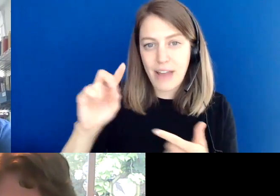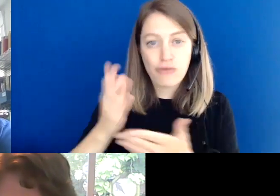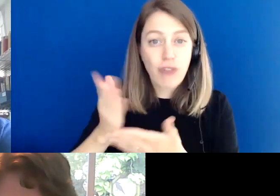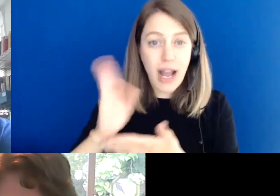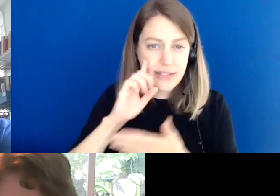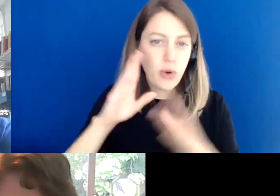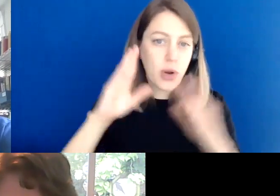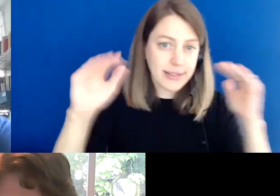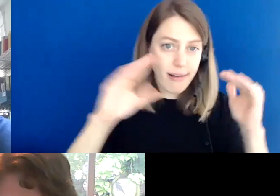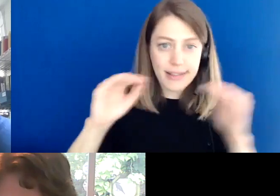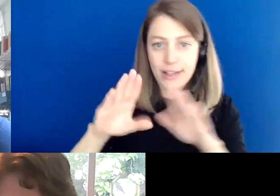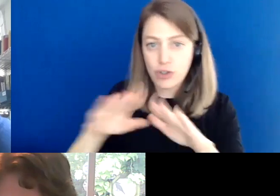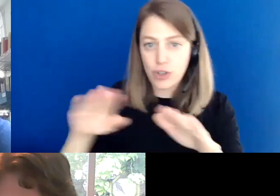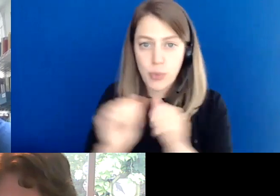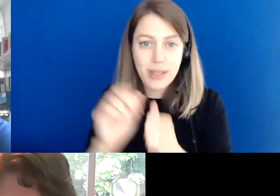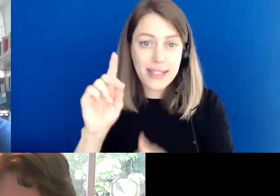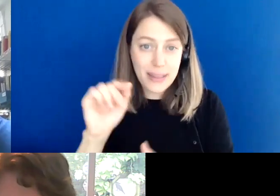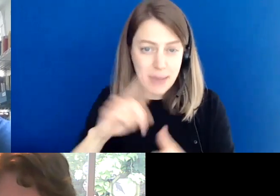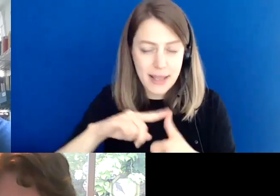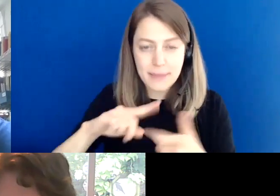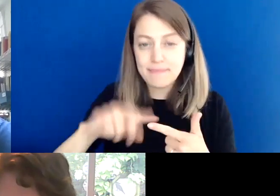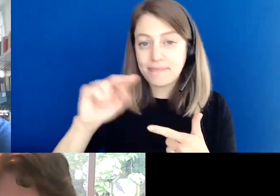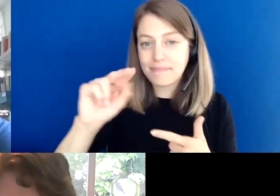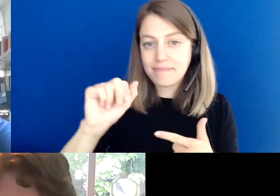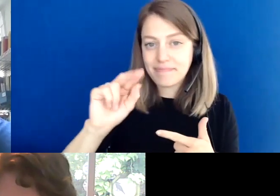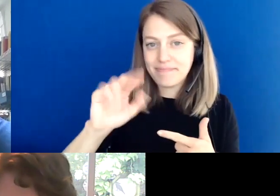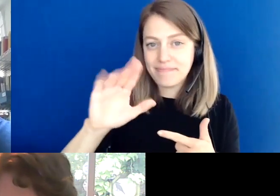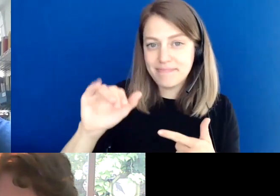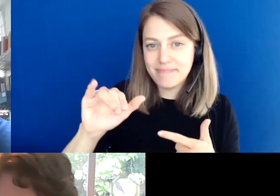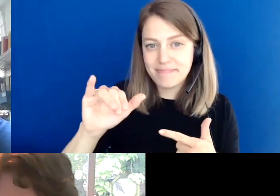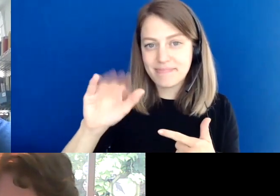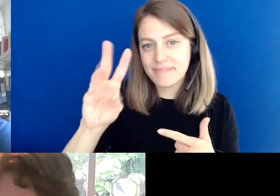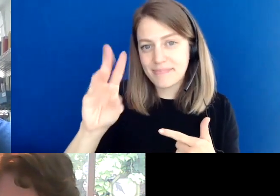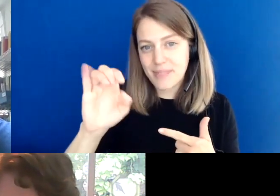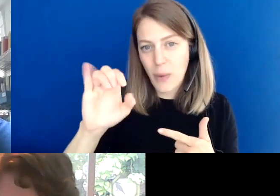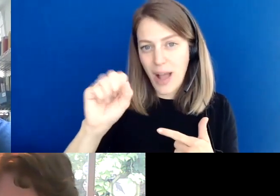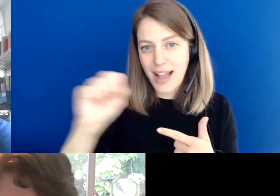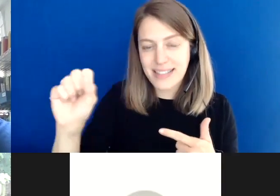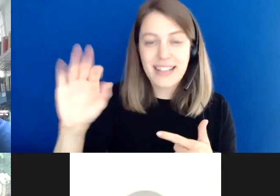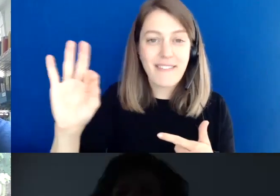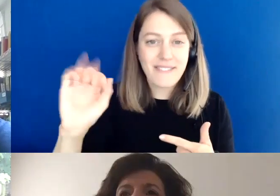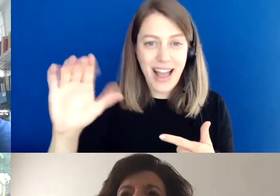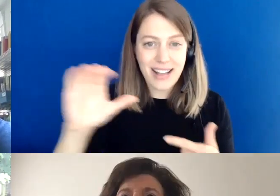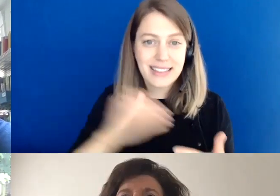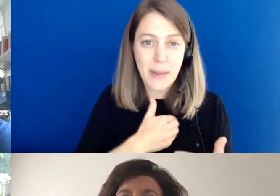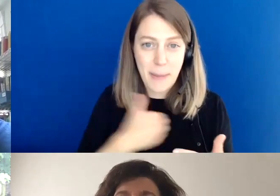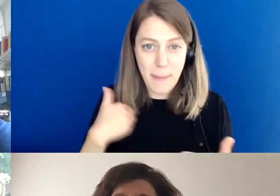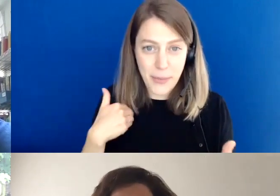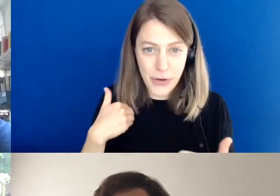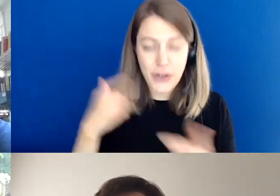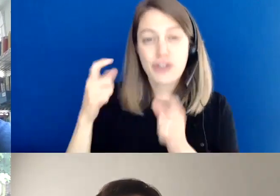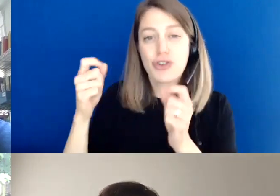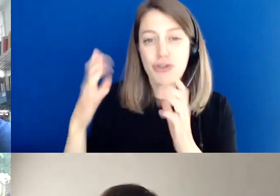Nancy Weiss is a Faculty member and until her recent retirement, Director of the National Leadership Consortium